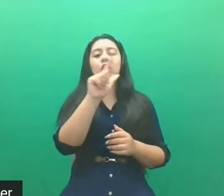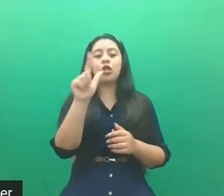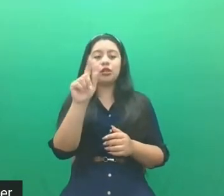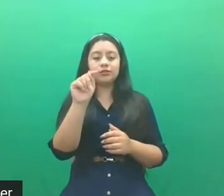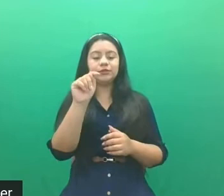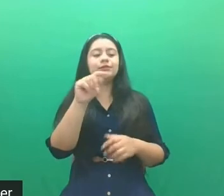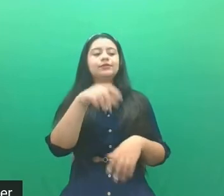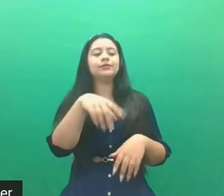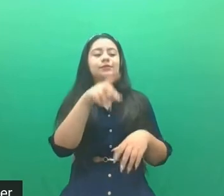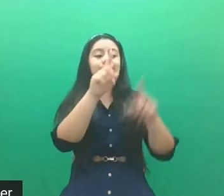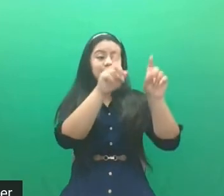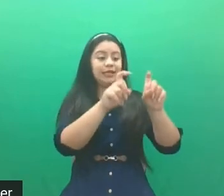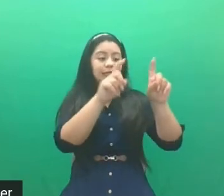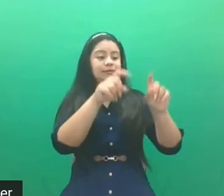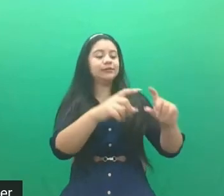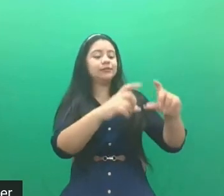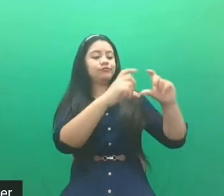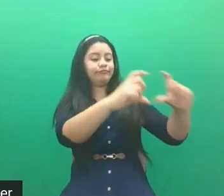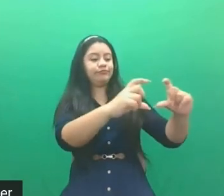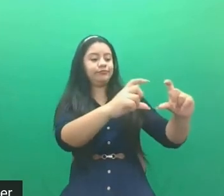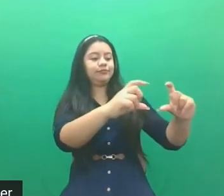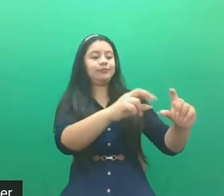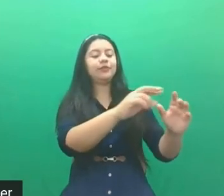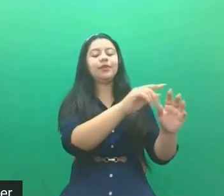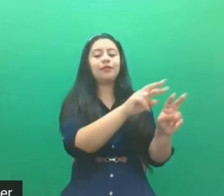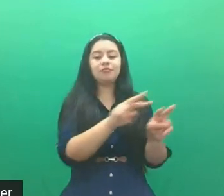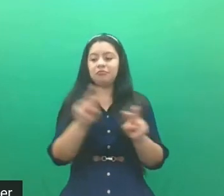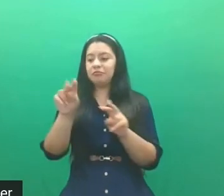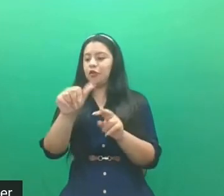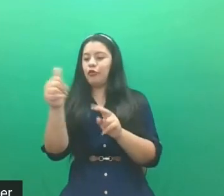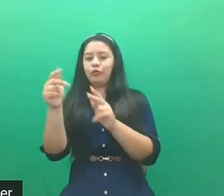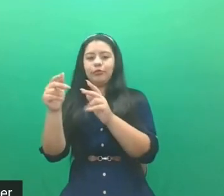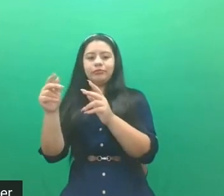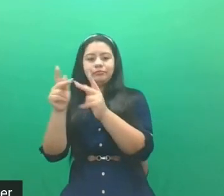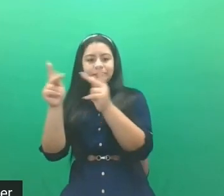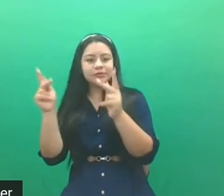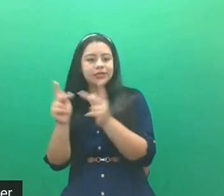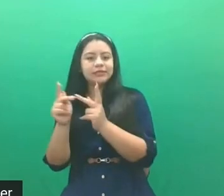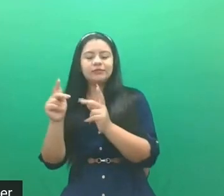description for everyone to appreciate right there on that web page or on the mobile app and that way